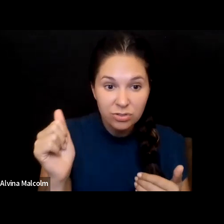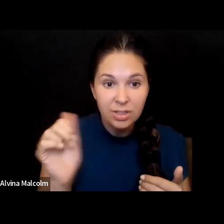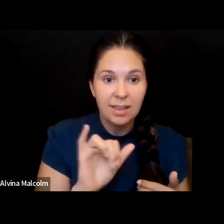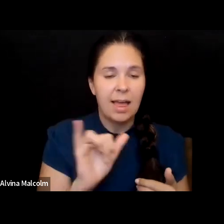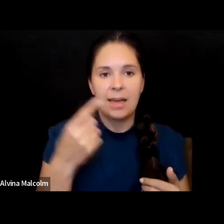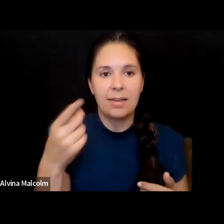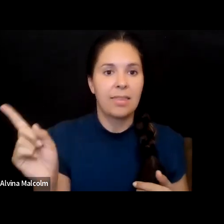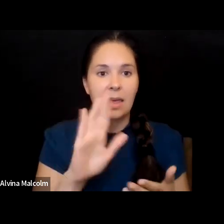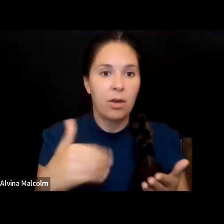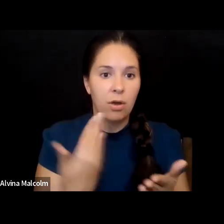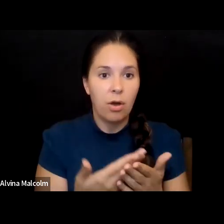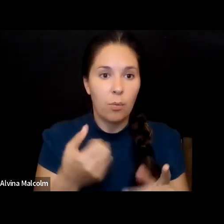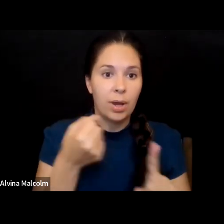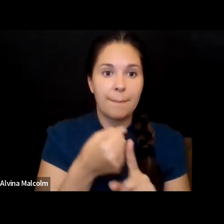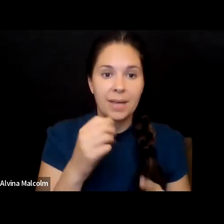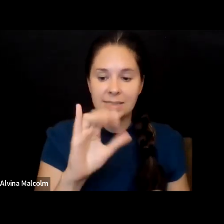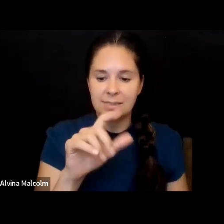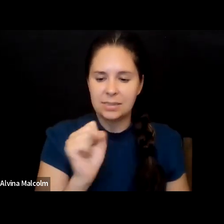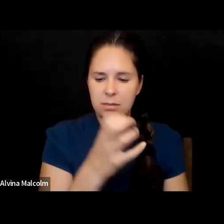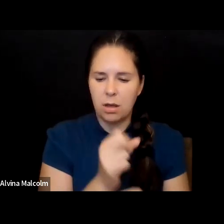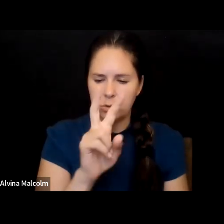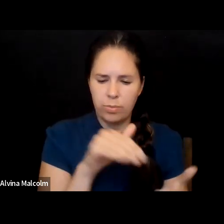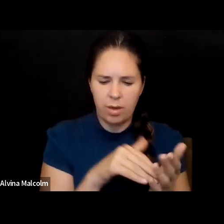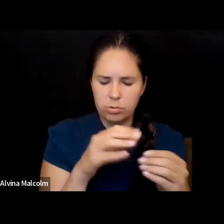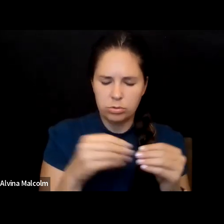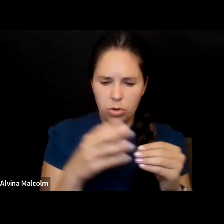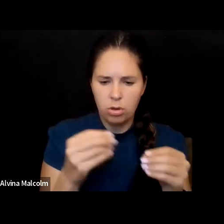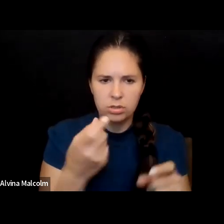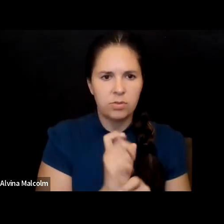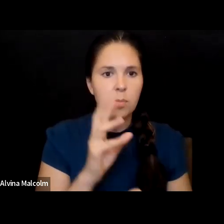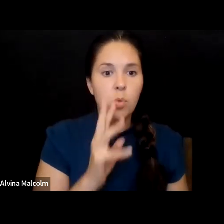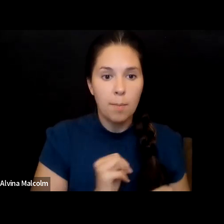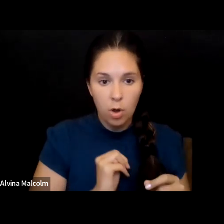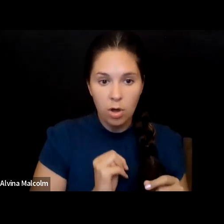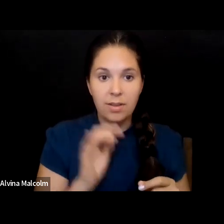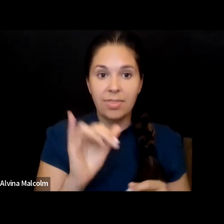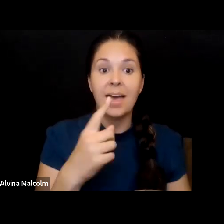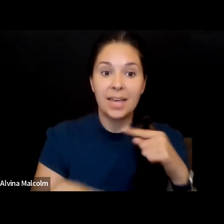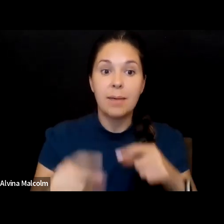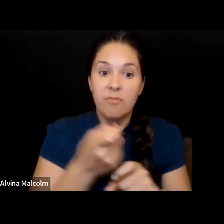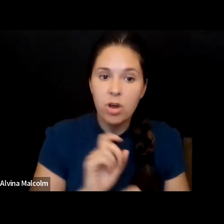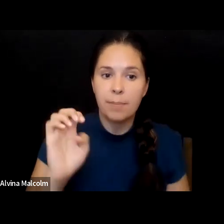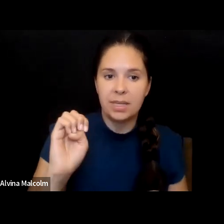It's for communication. When the CILs see that you have their backs and bringing them opportunity and making